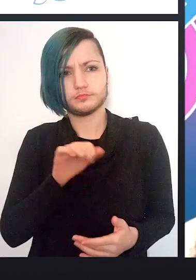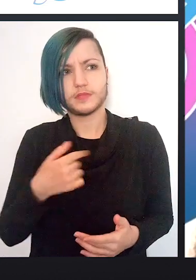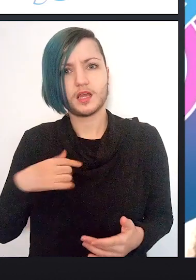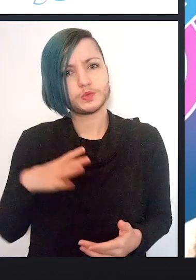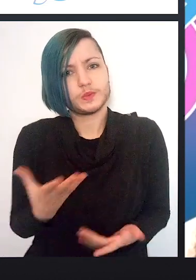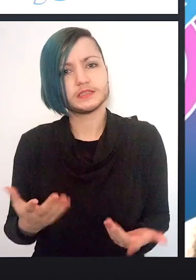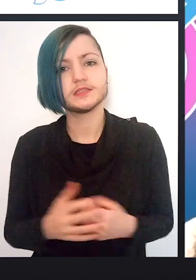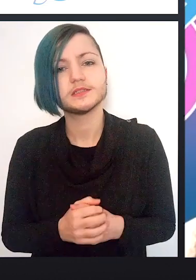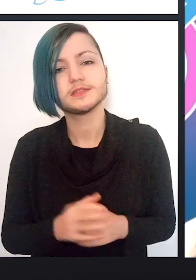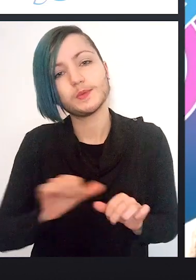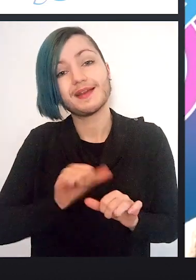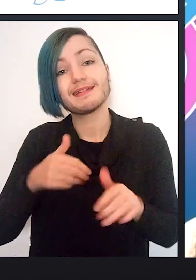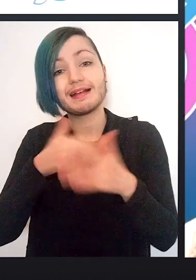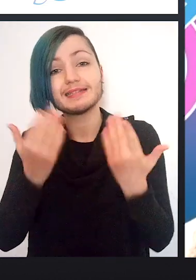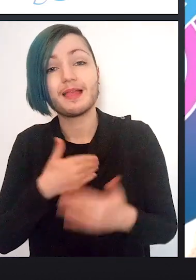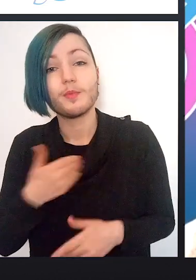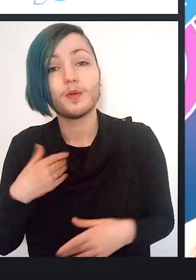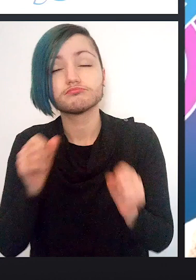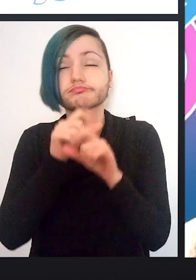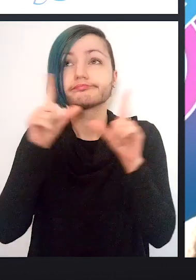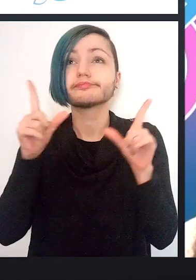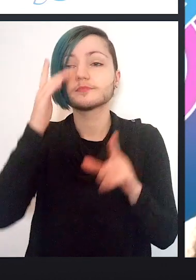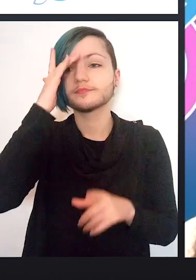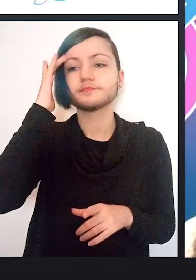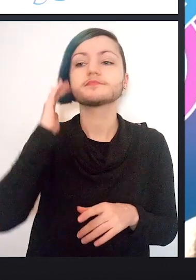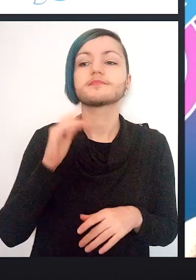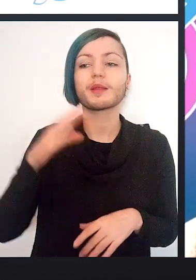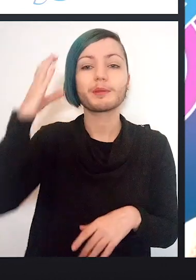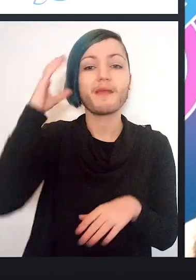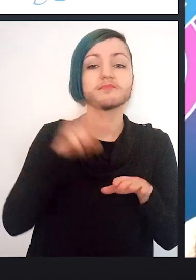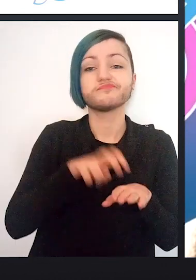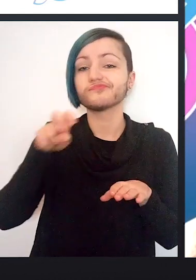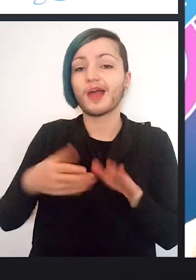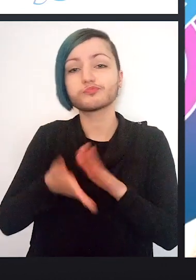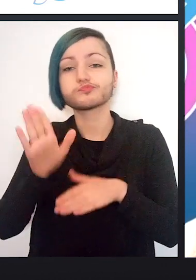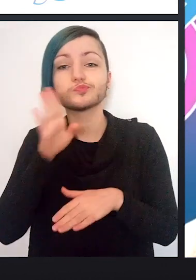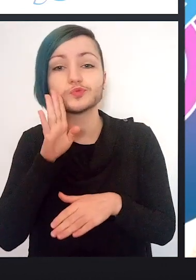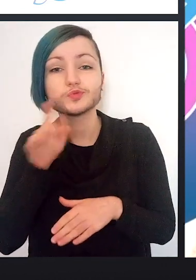And the next morning when I woke up I got myself out of bed and I went to the loo